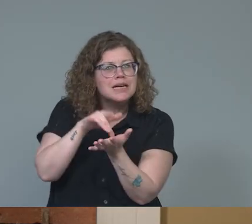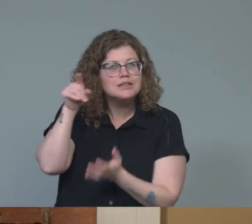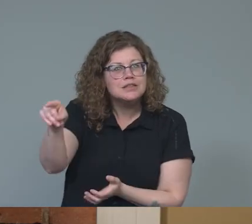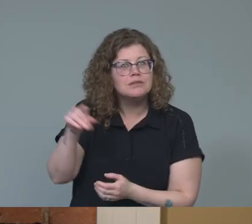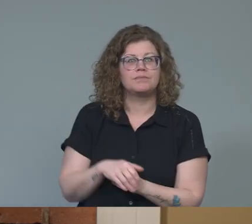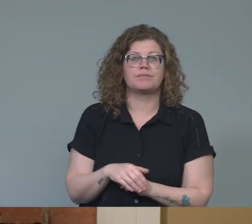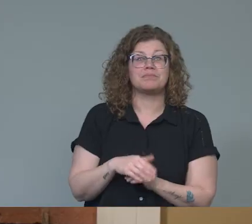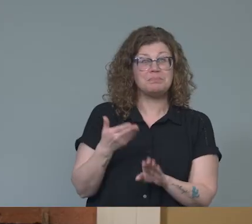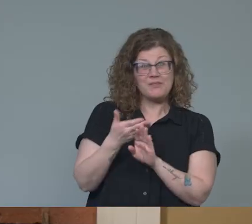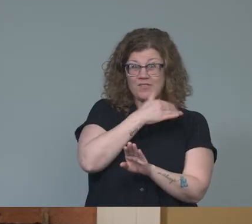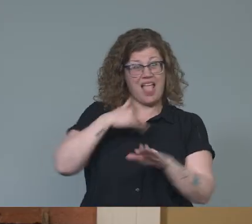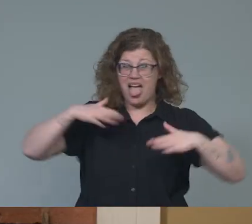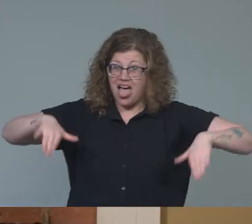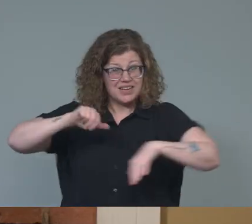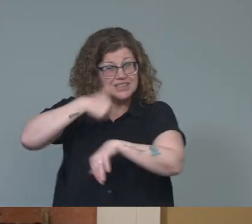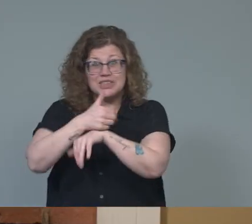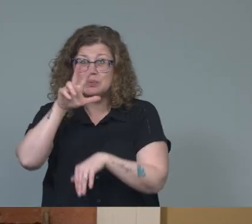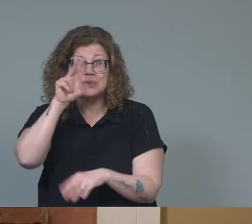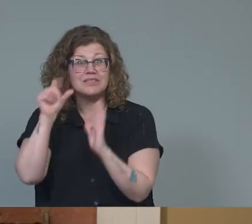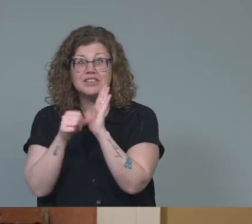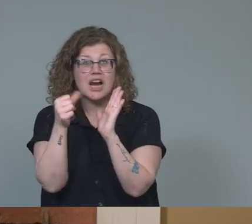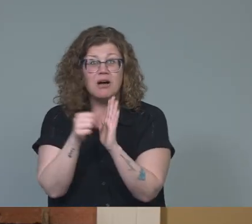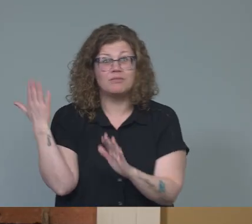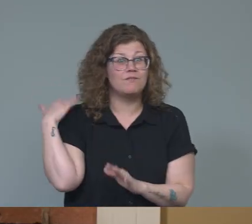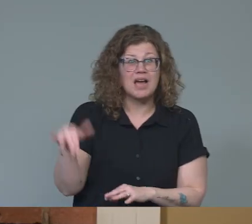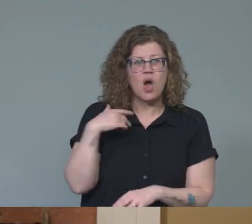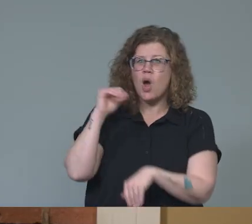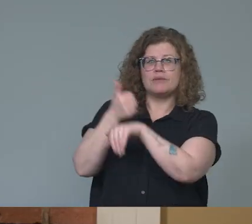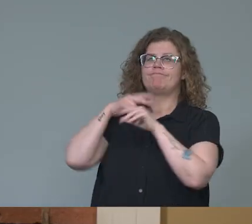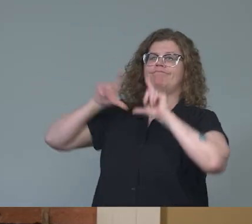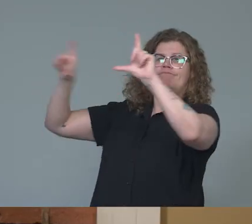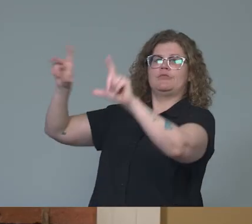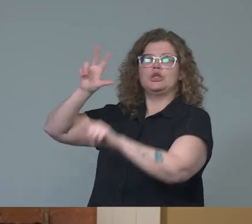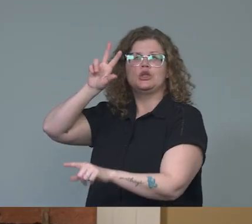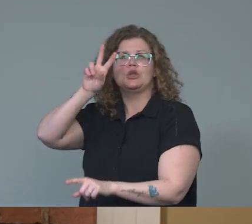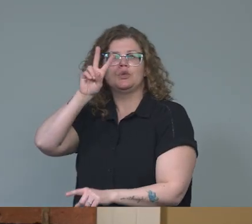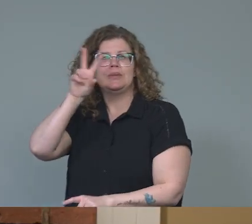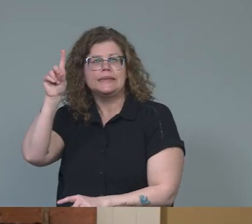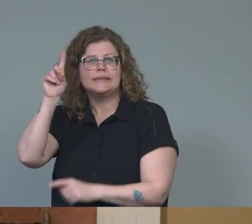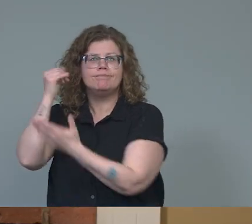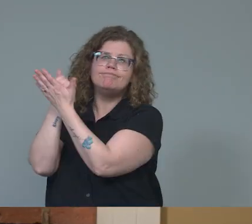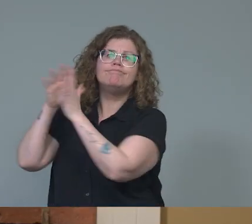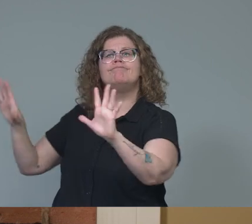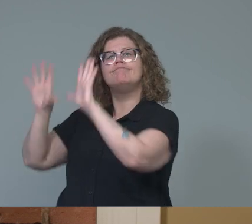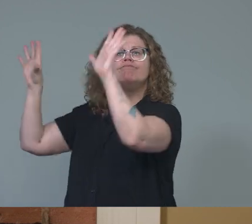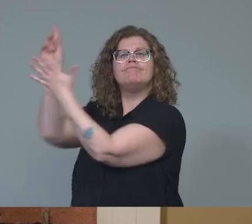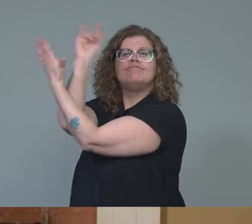and starting to make a mural a little bit more 3D. In addition to that, they were able to partner with a fabricator in town